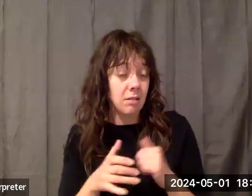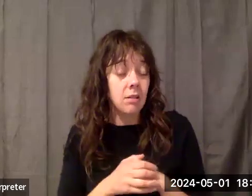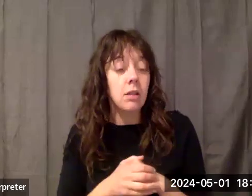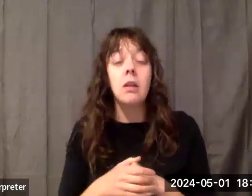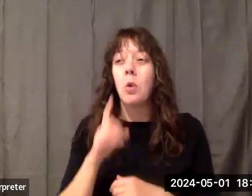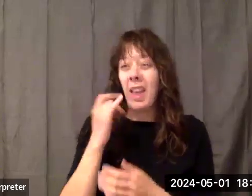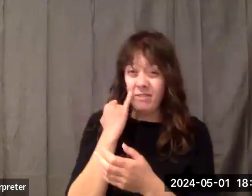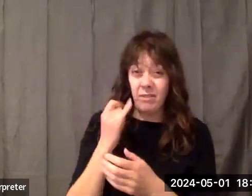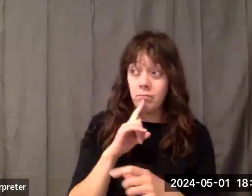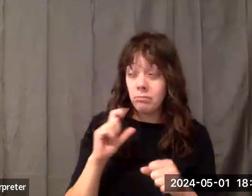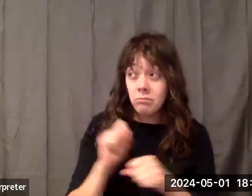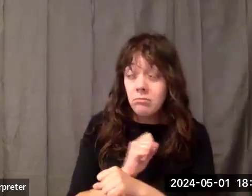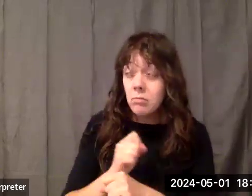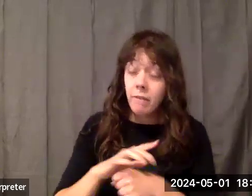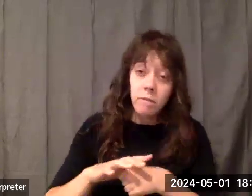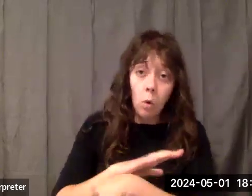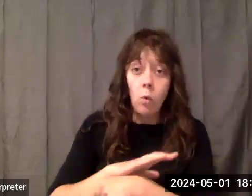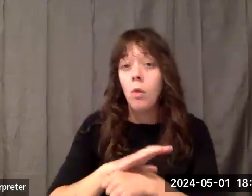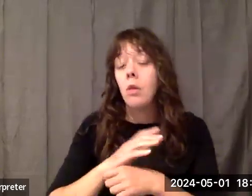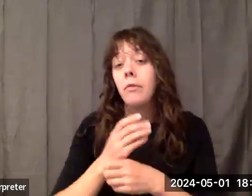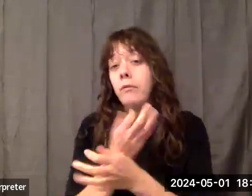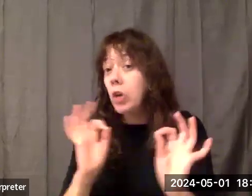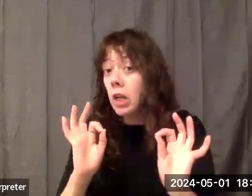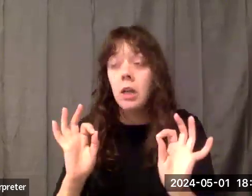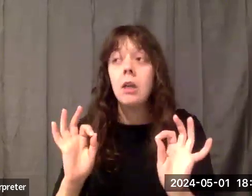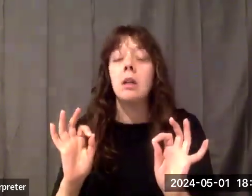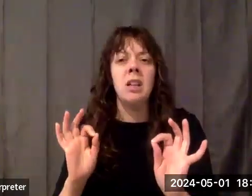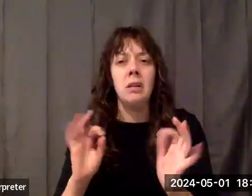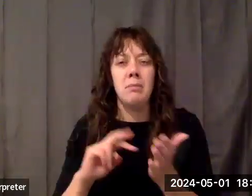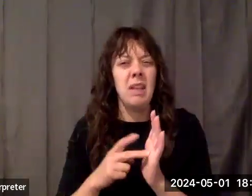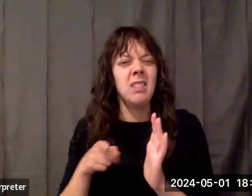for those clinicians to find because there's not an indicator like in, in the way